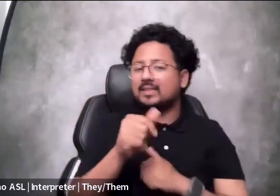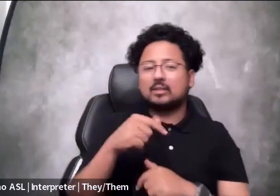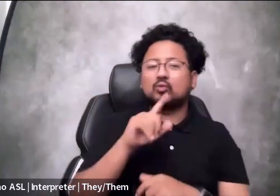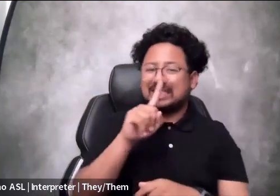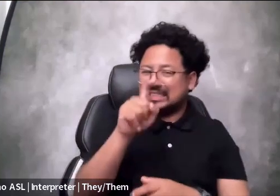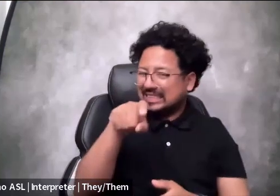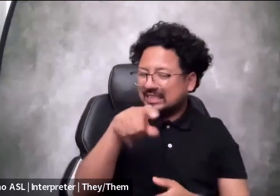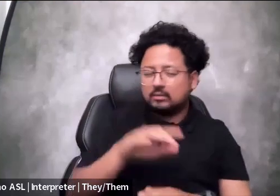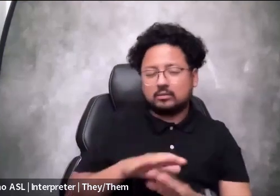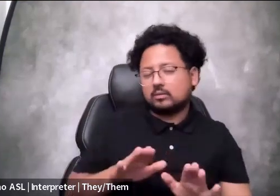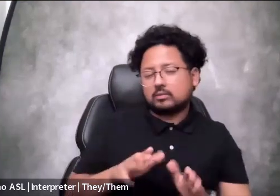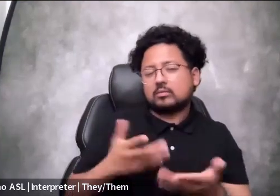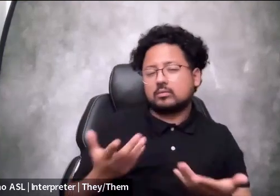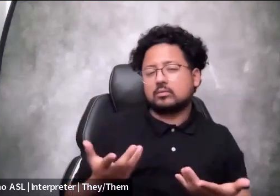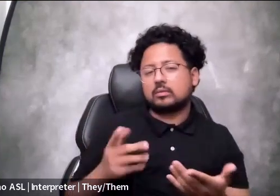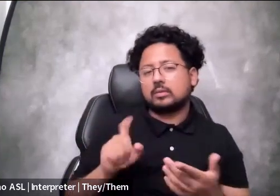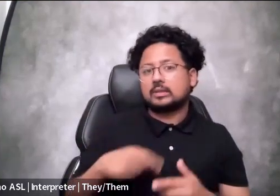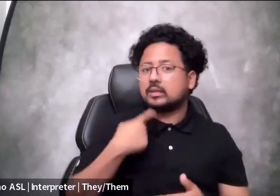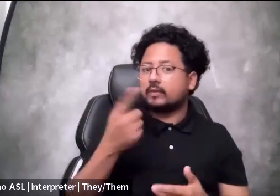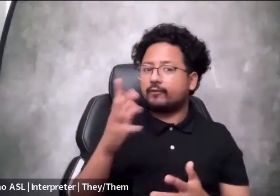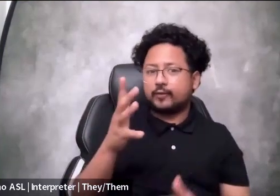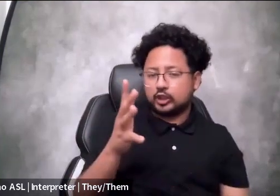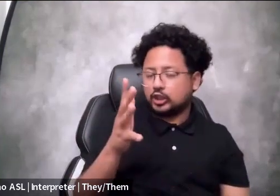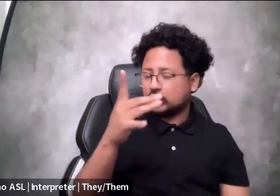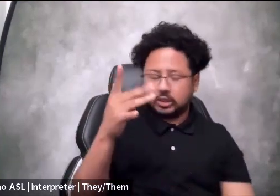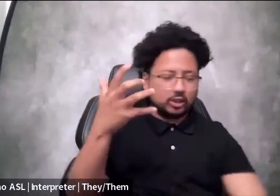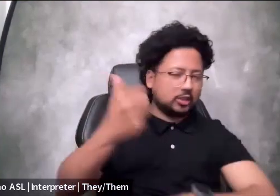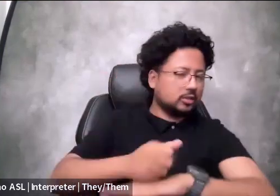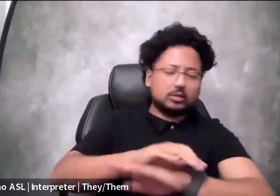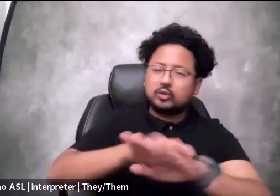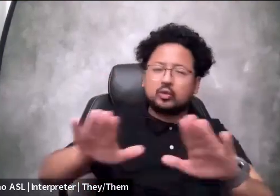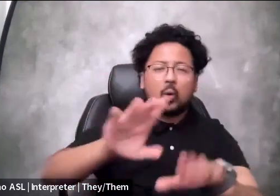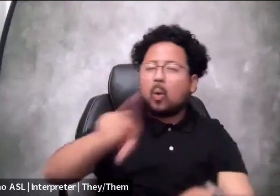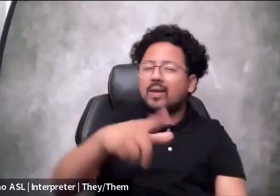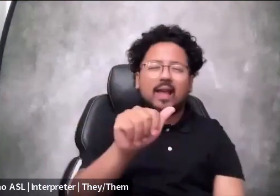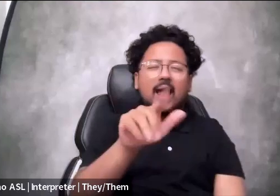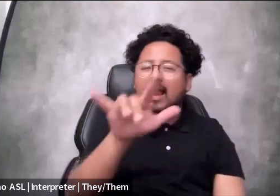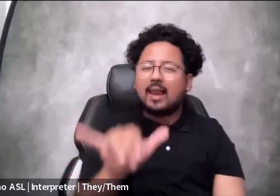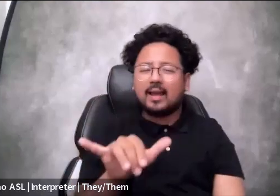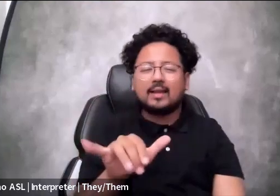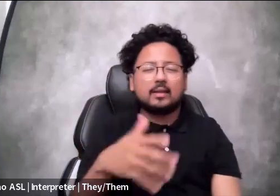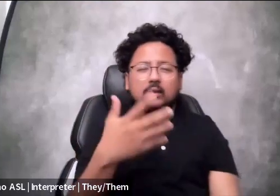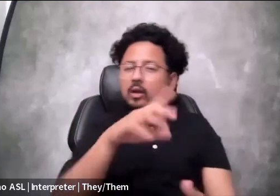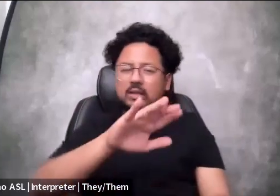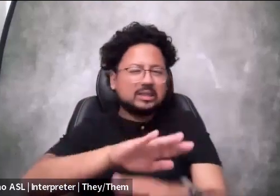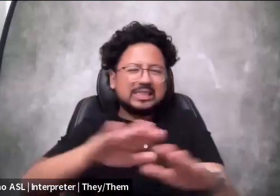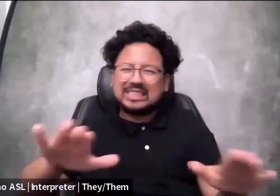And sometimes Melissa has to go like, shut it down. You're just the ally. Not just the ally, but shut it down. You're not working in alliance right now.